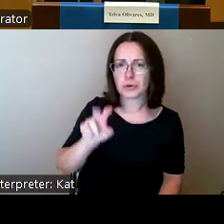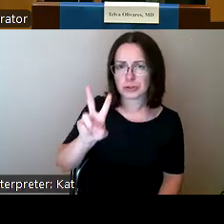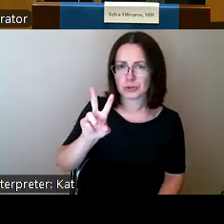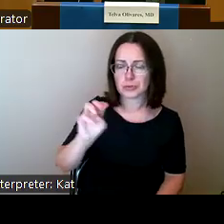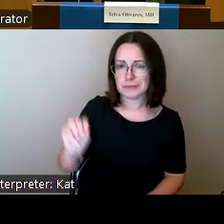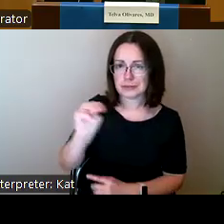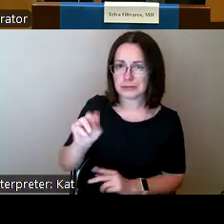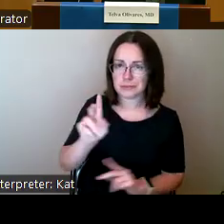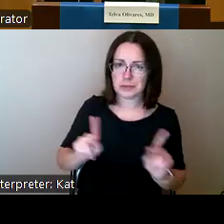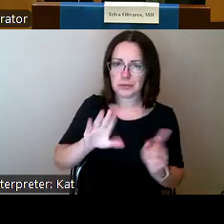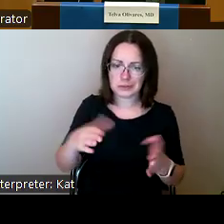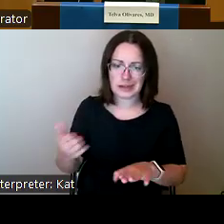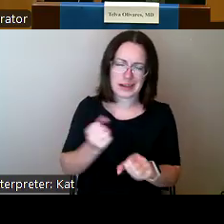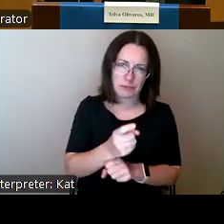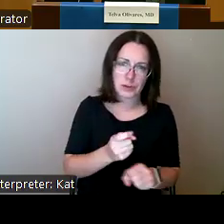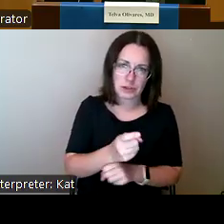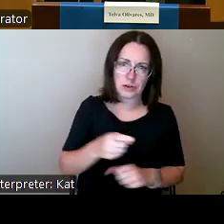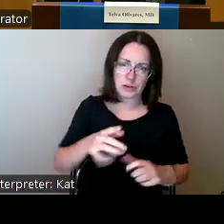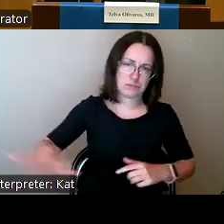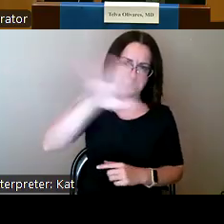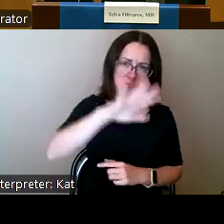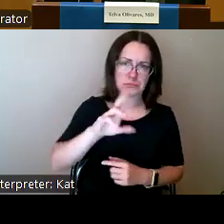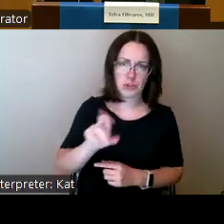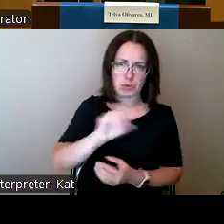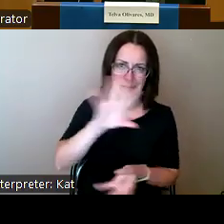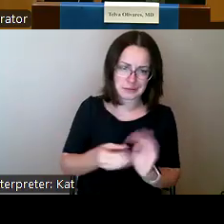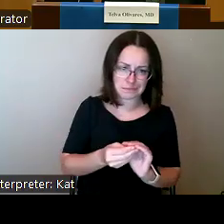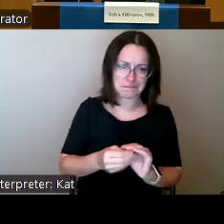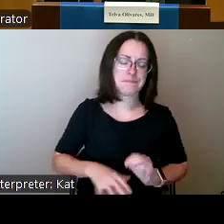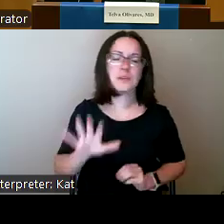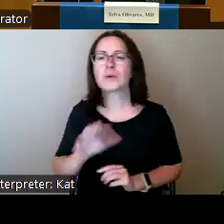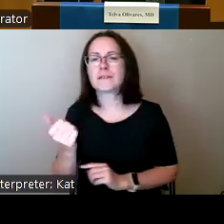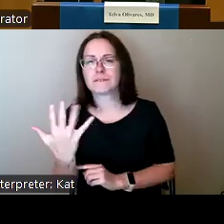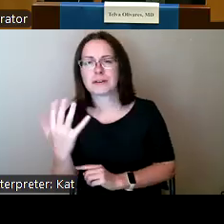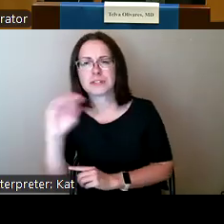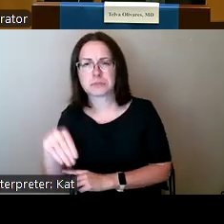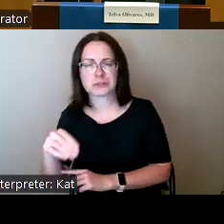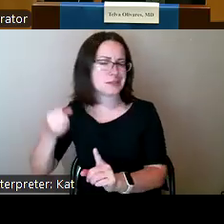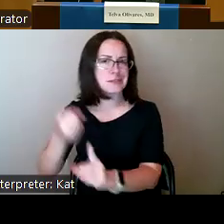in the United States. Around 15% of that plus minus are sudden deaths, usually sudden cardiac